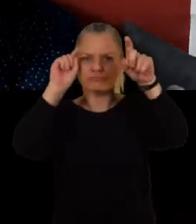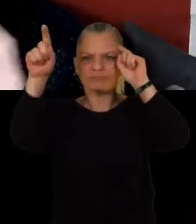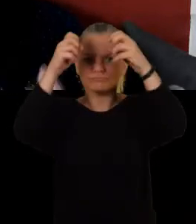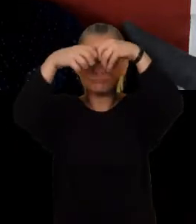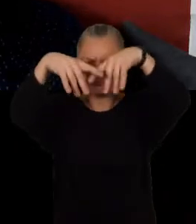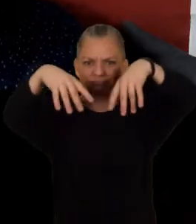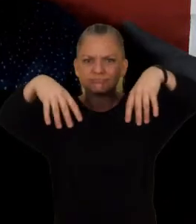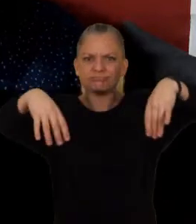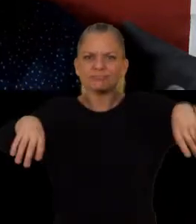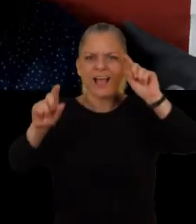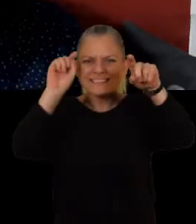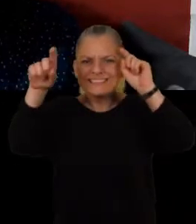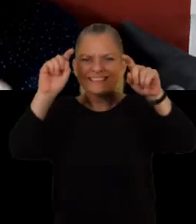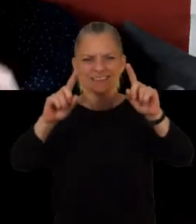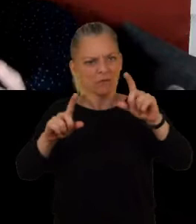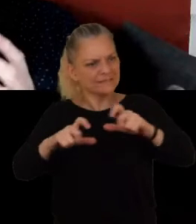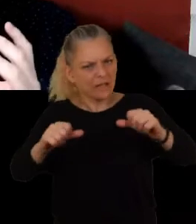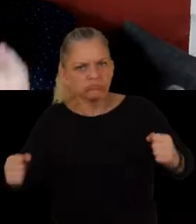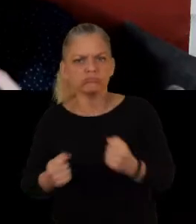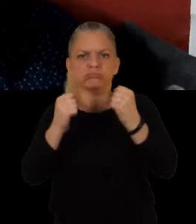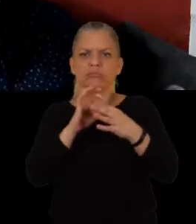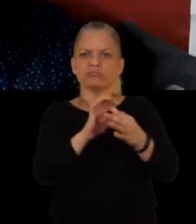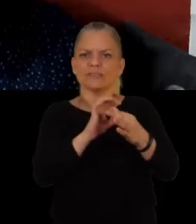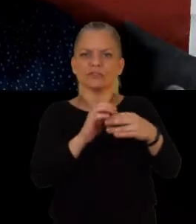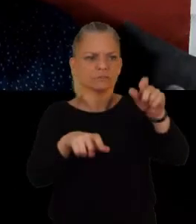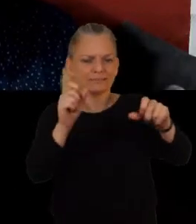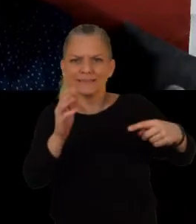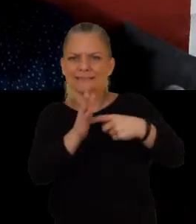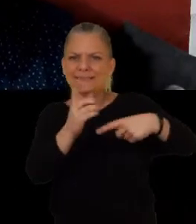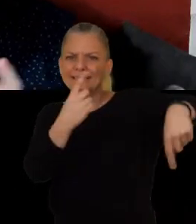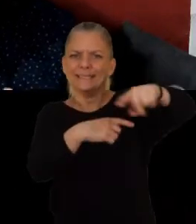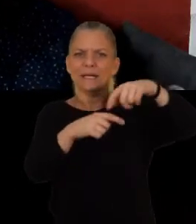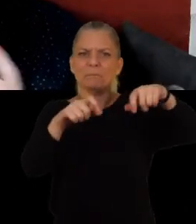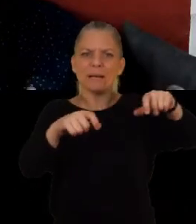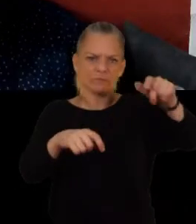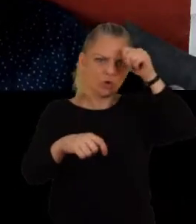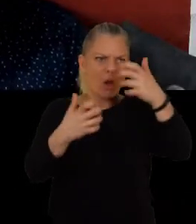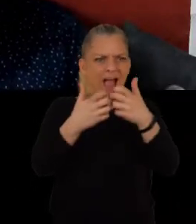and formulating ideas but we built ridiculously strong relationships with key people to think